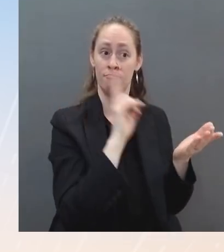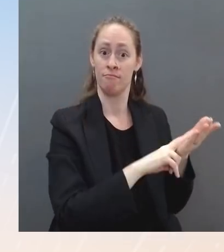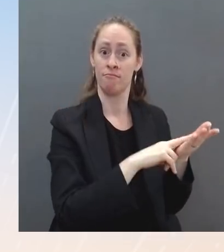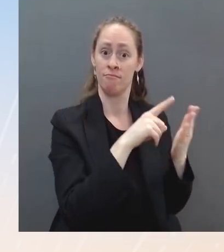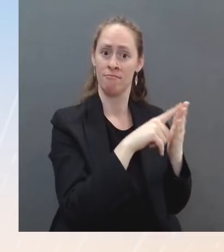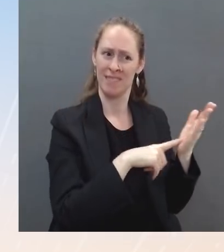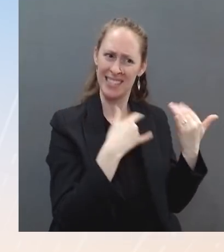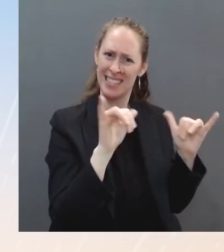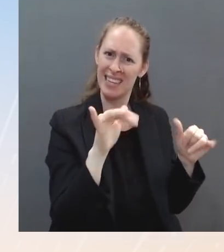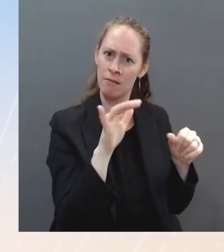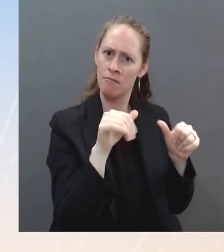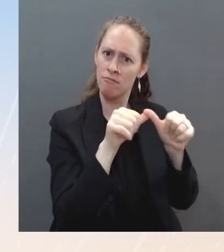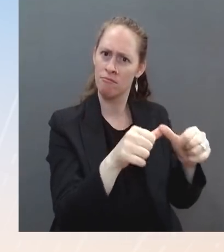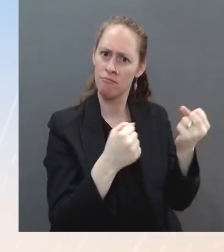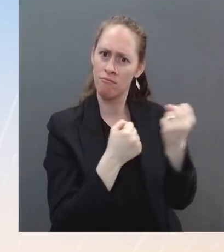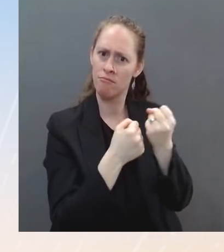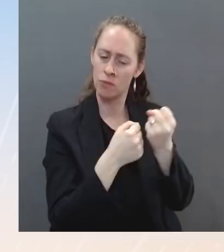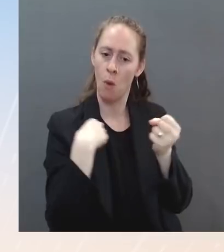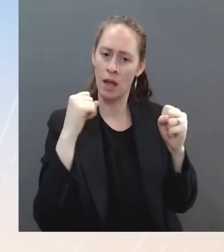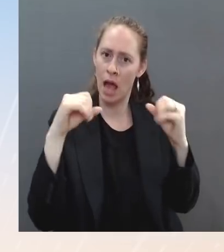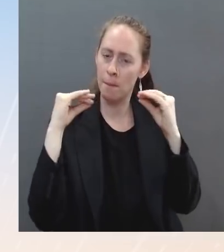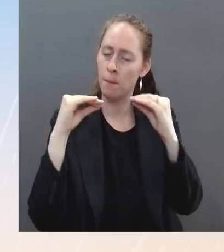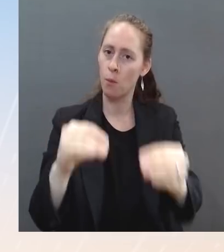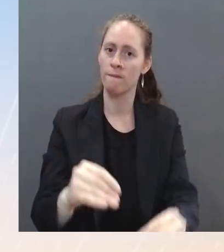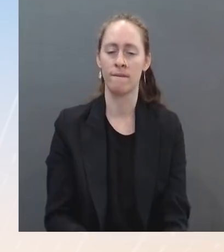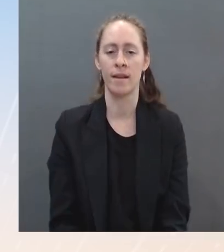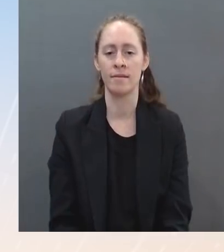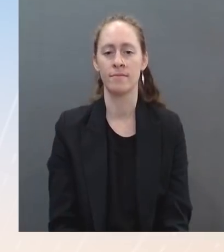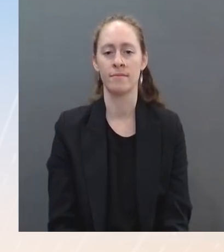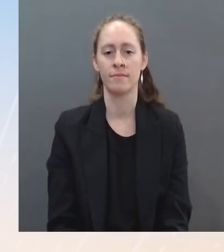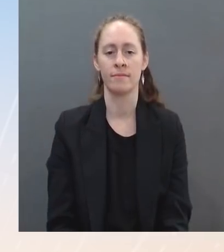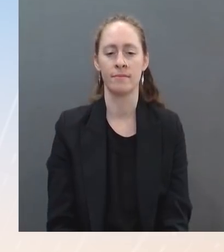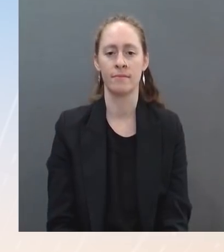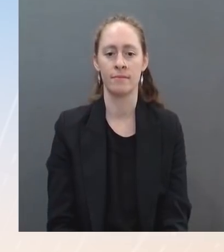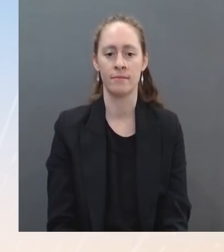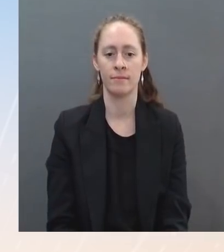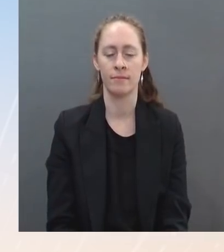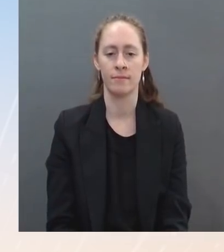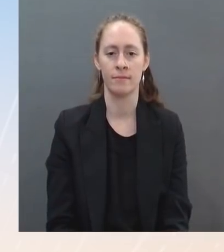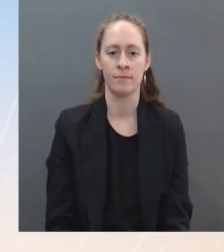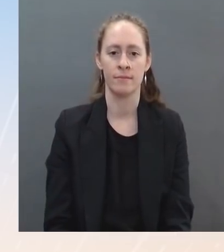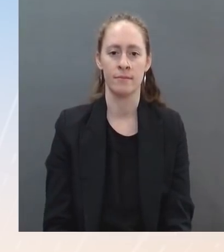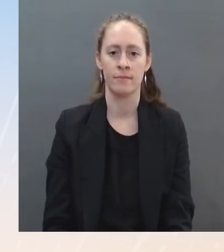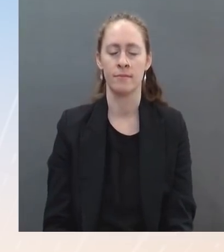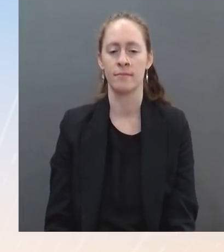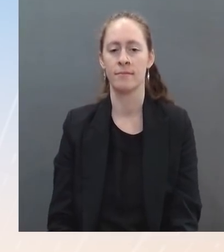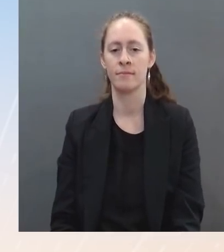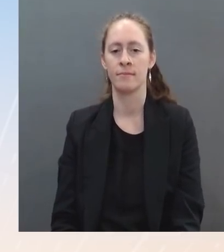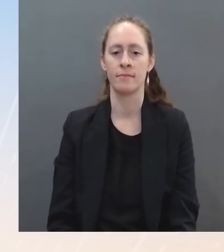and proliferation of new variants globally. So, the President has been very clear he believes this funding is important.